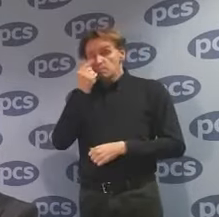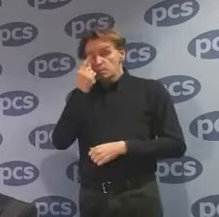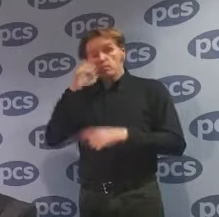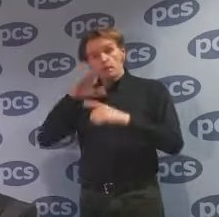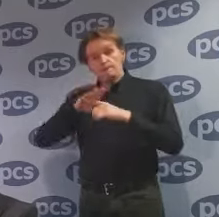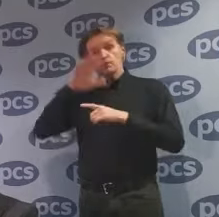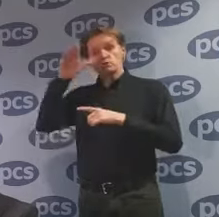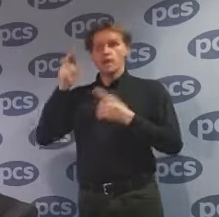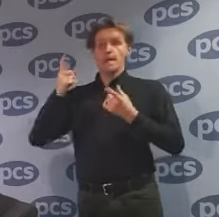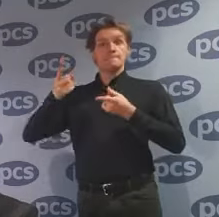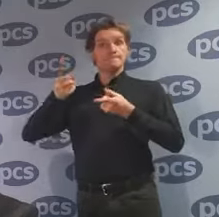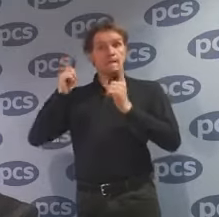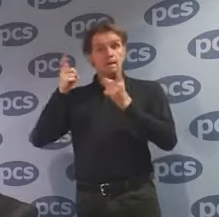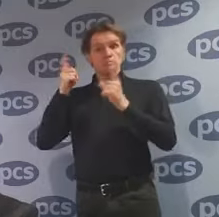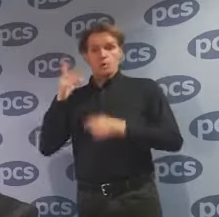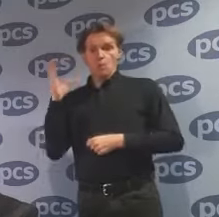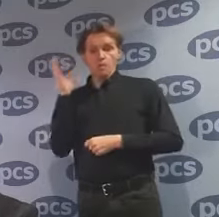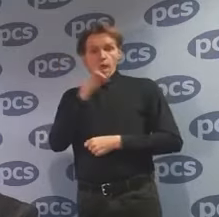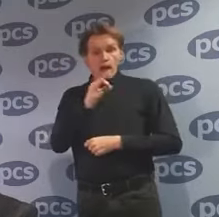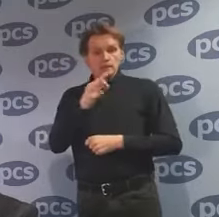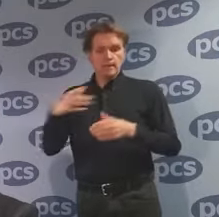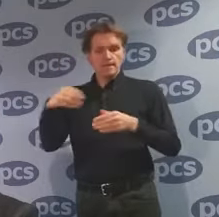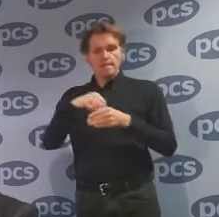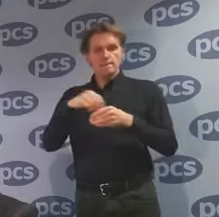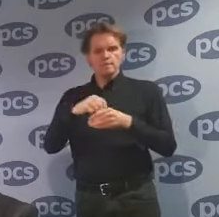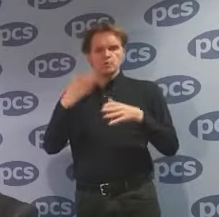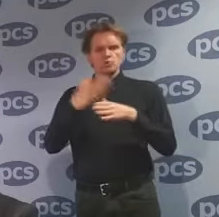members to work up to 90 minutes a day unpaid from what they currently do so